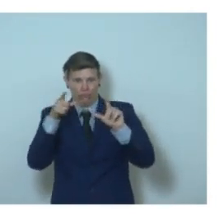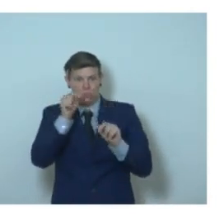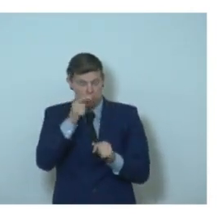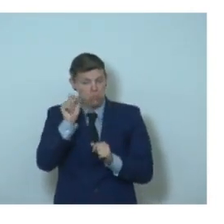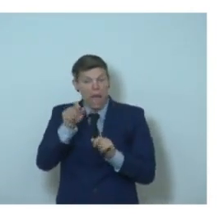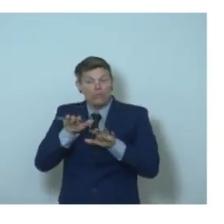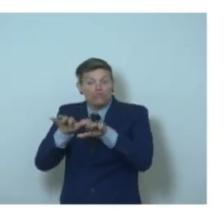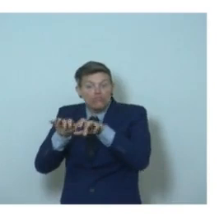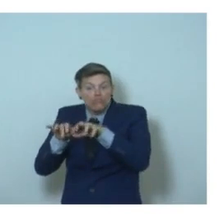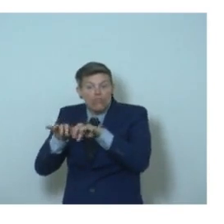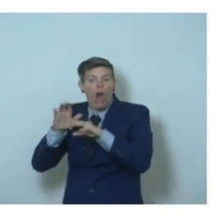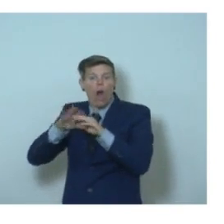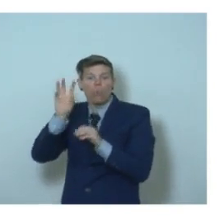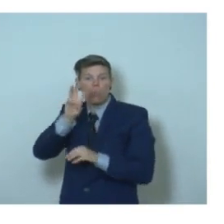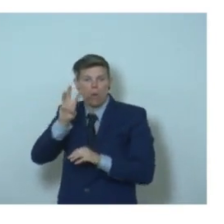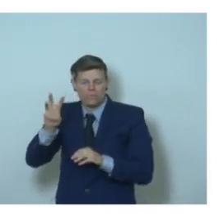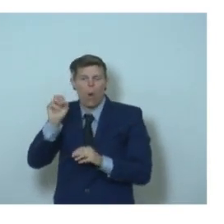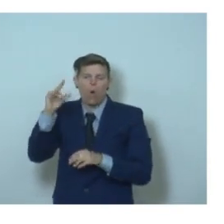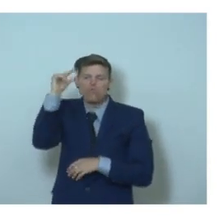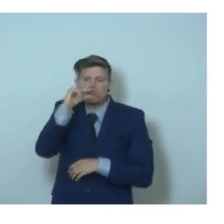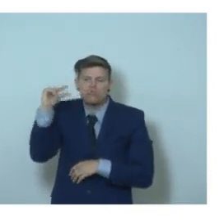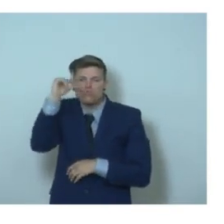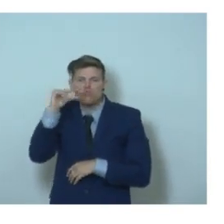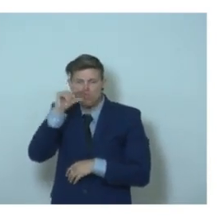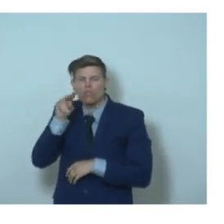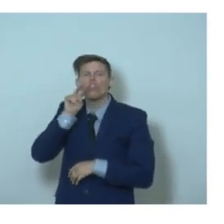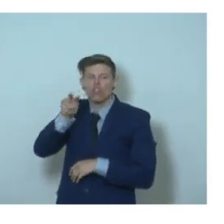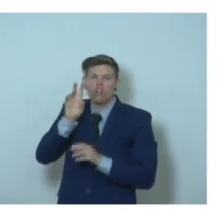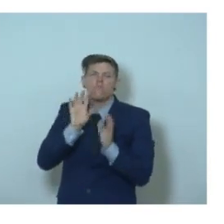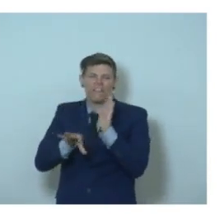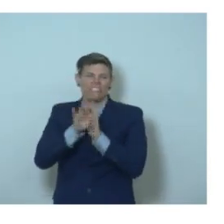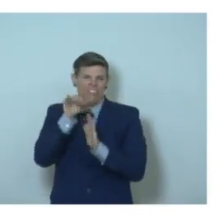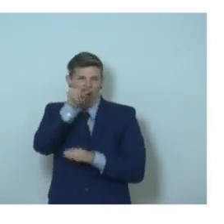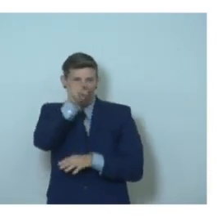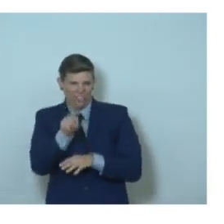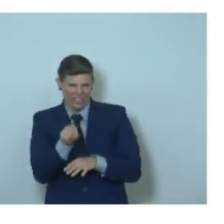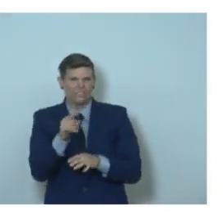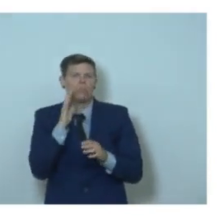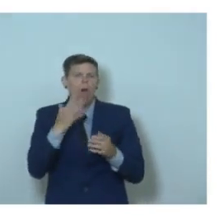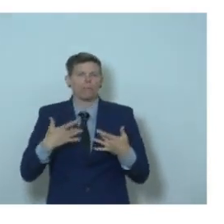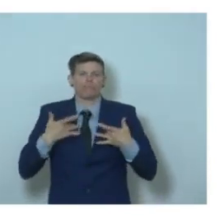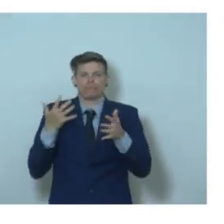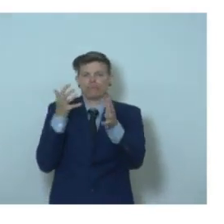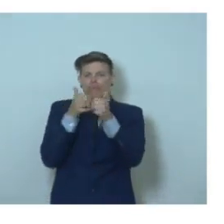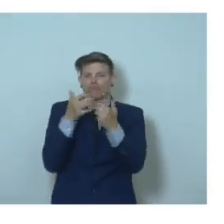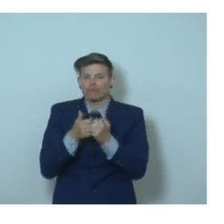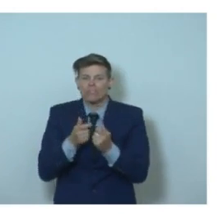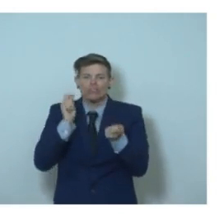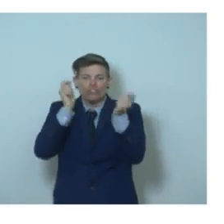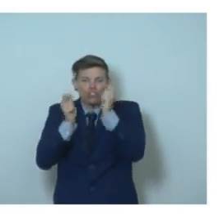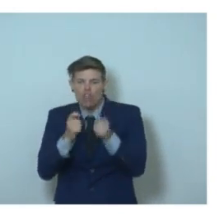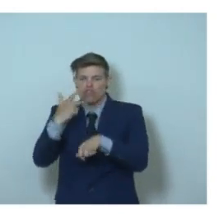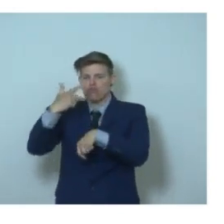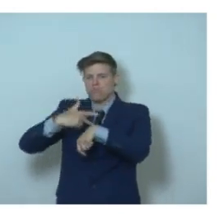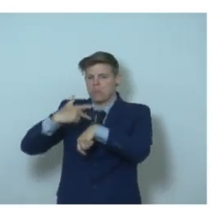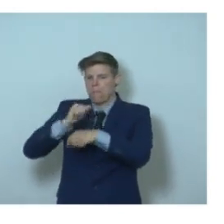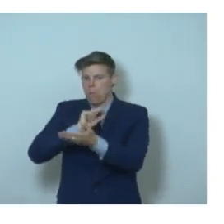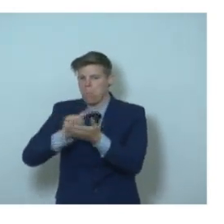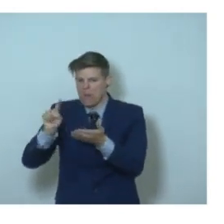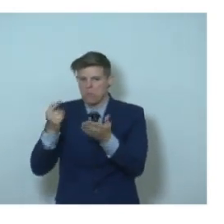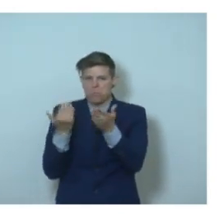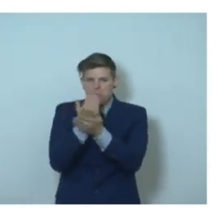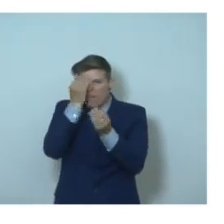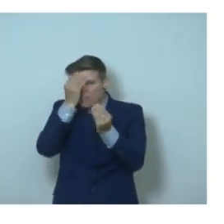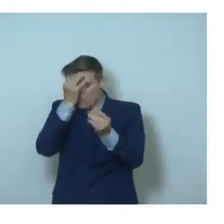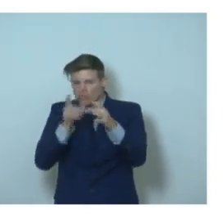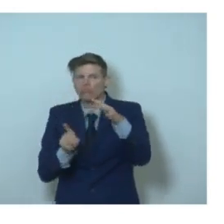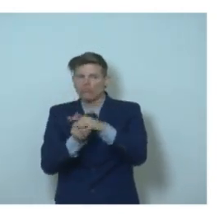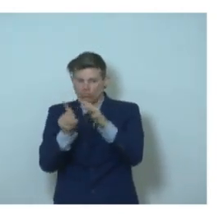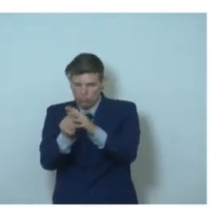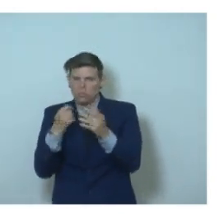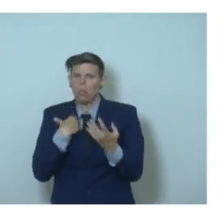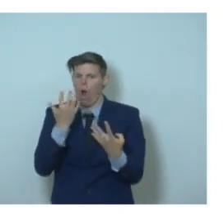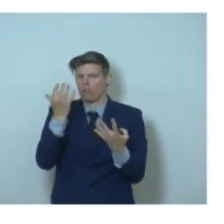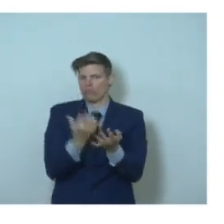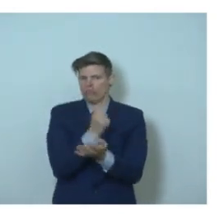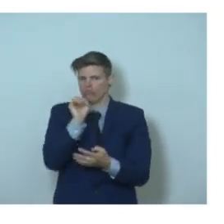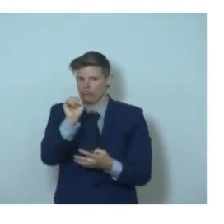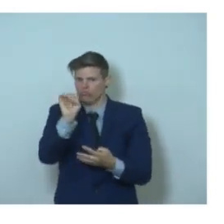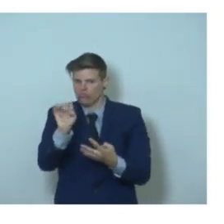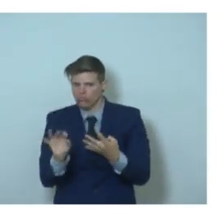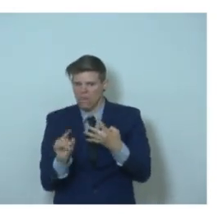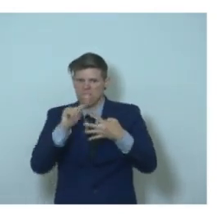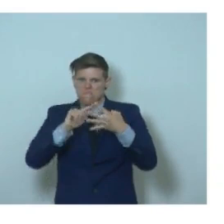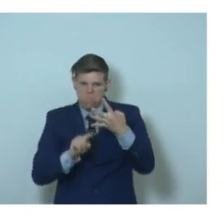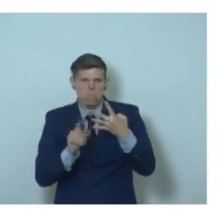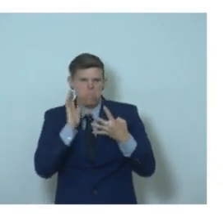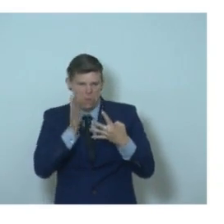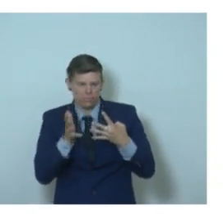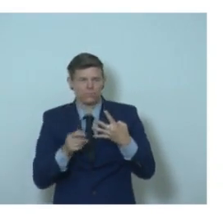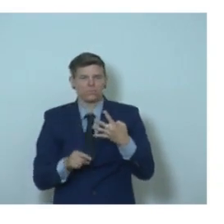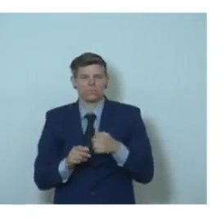THERE’S SIX ITEMS LISTED HERE, BUT THIS IS A WEBSITE NOW YOU CAN GO TO THAT WEBSITE OR GOOGLE THAT WEBSITE AND YOU CAN CHECK WE UPDATE THE YOU KNOW THREE TIMES A WEEK AND WALK THROUGH